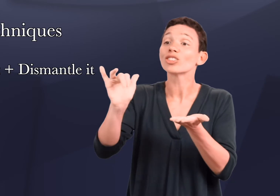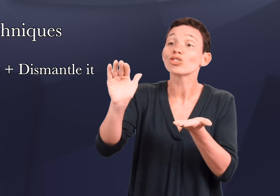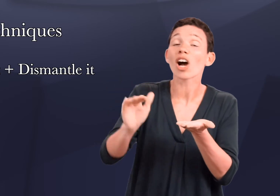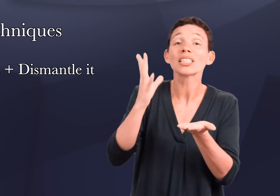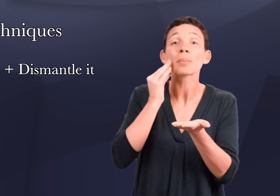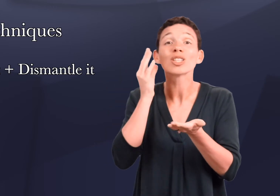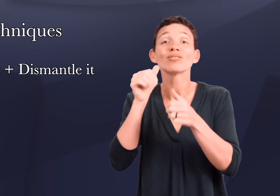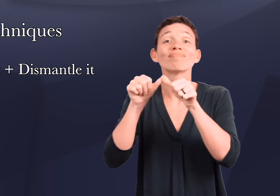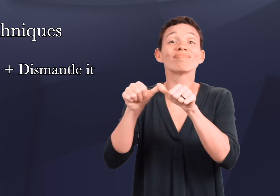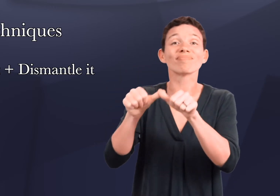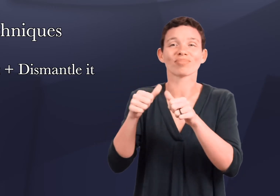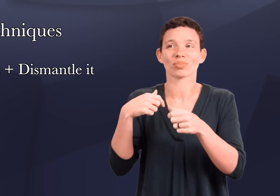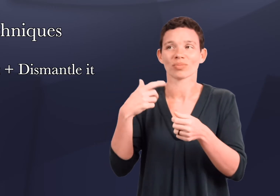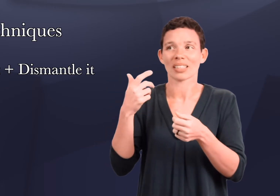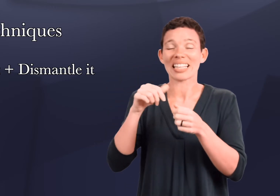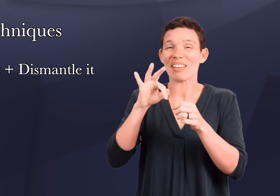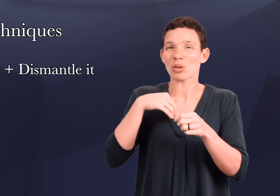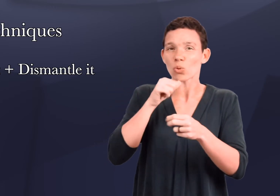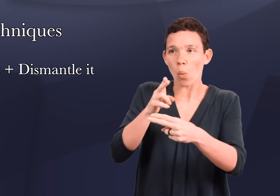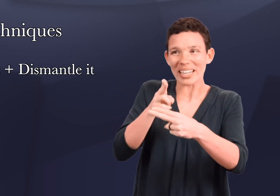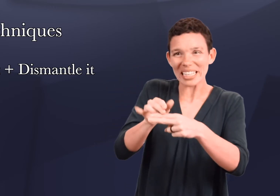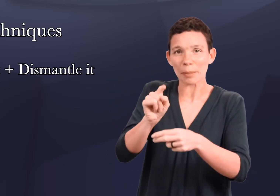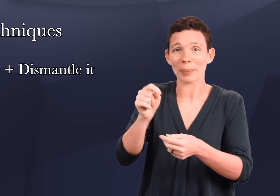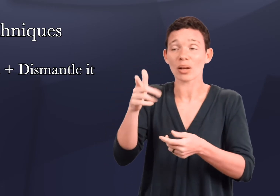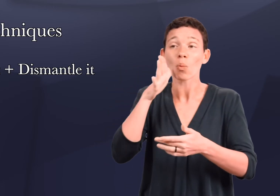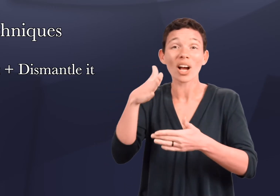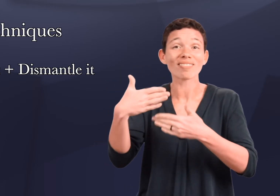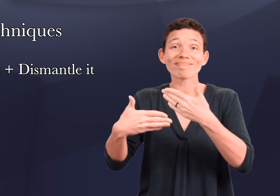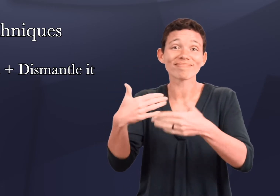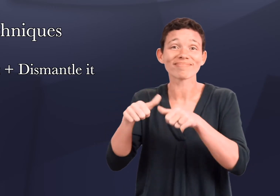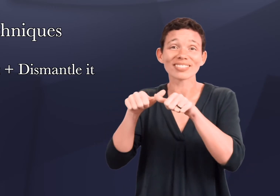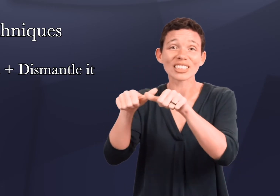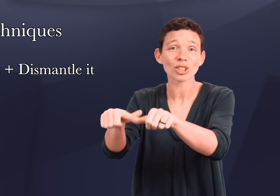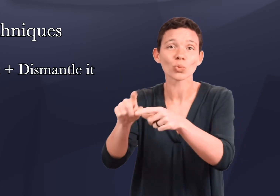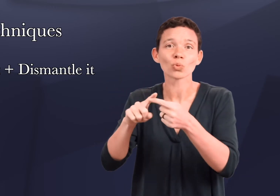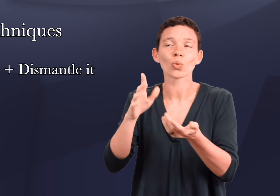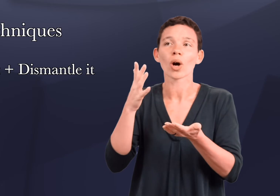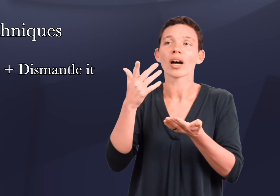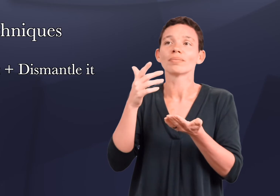and our families and children will continue to suffer within the system.